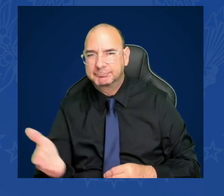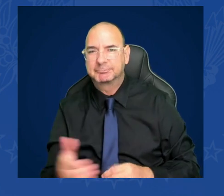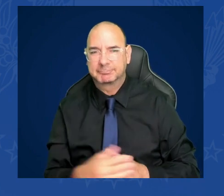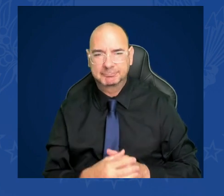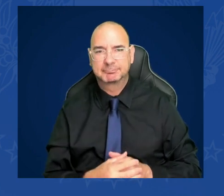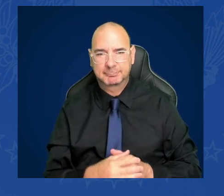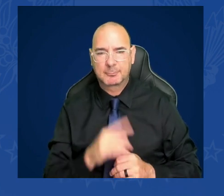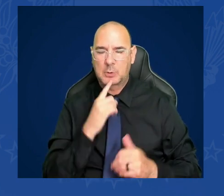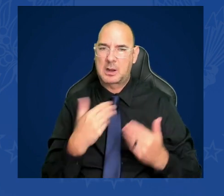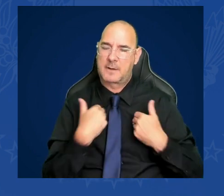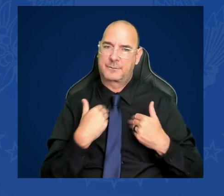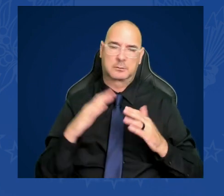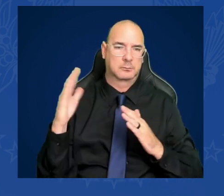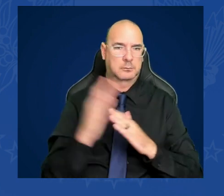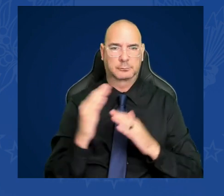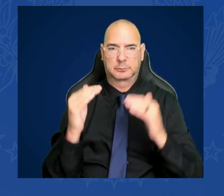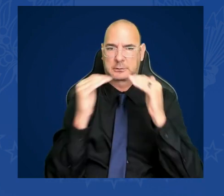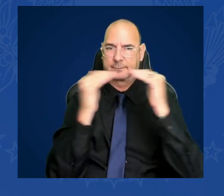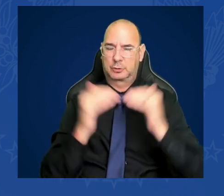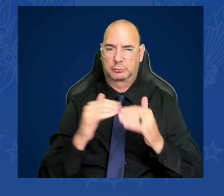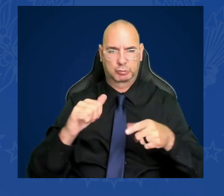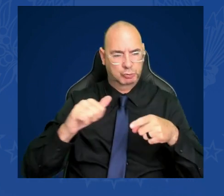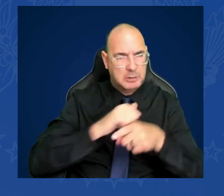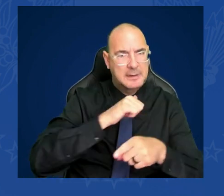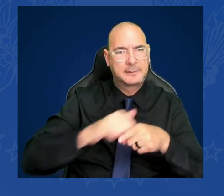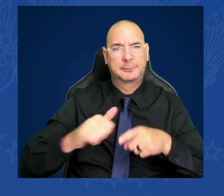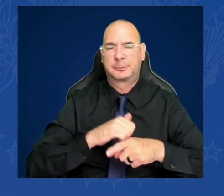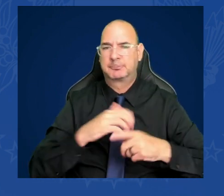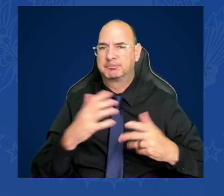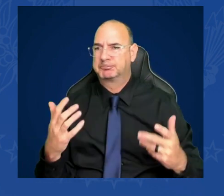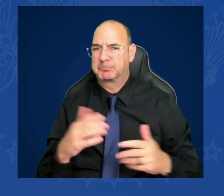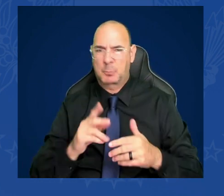of training, professionalism, and excellence.